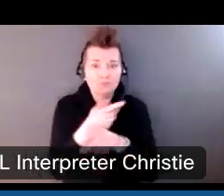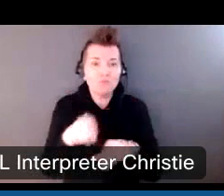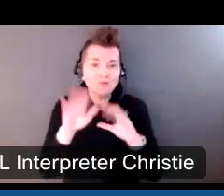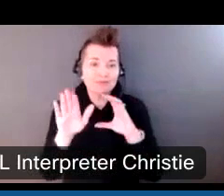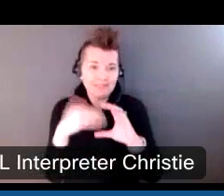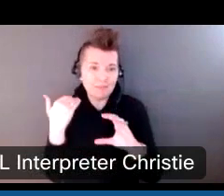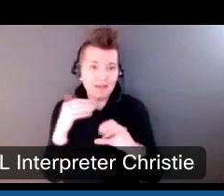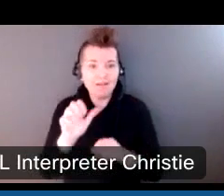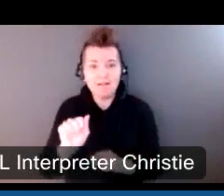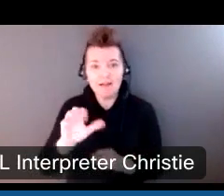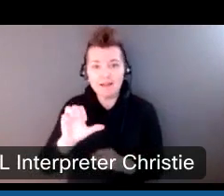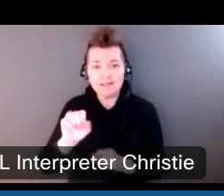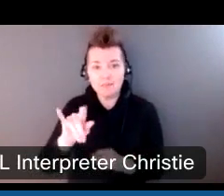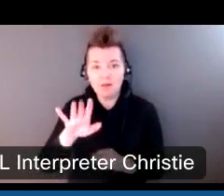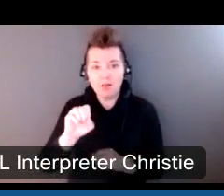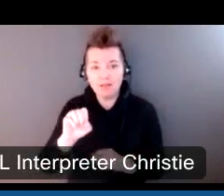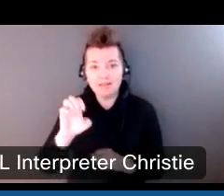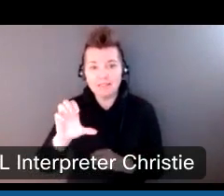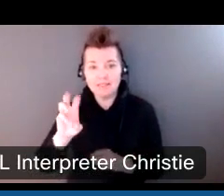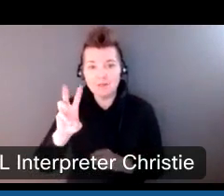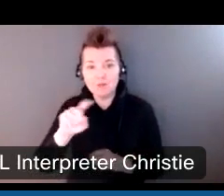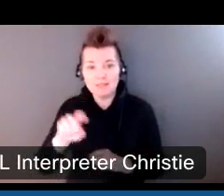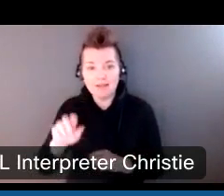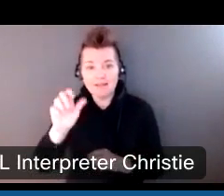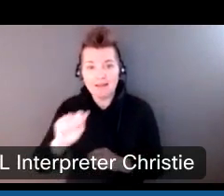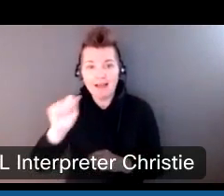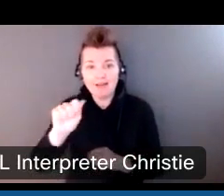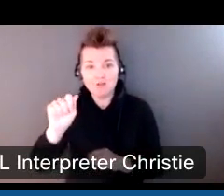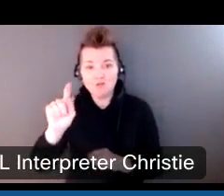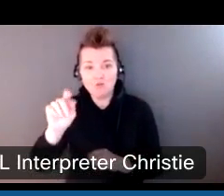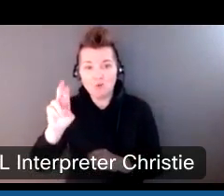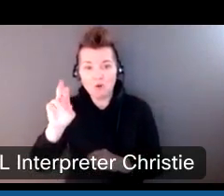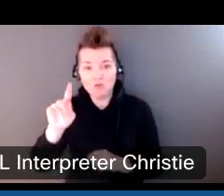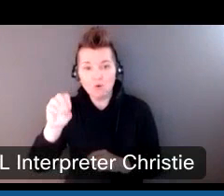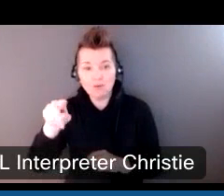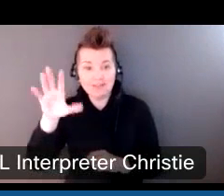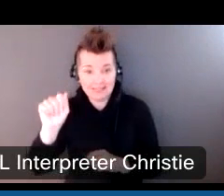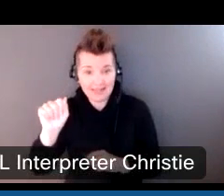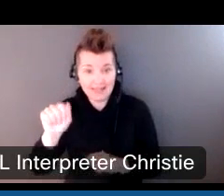The format of this meeting is a presentation followed by a 20 to 30-minute question-and-answer session.